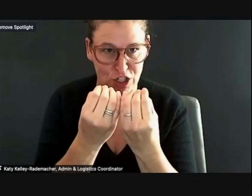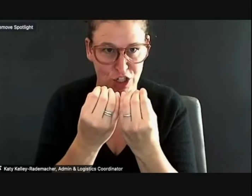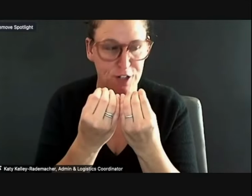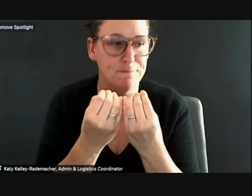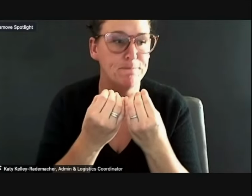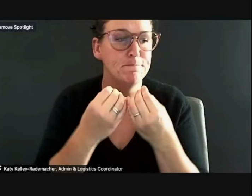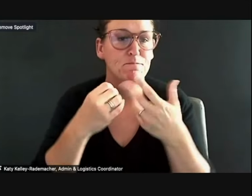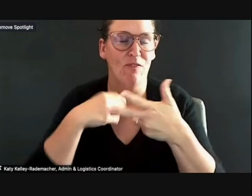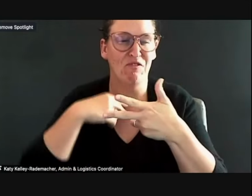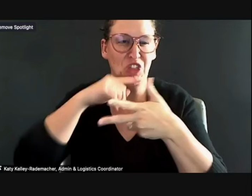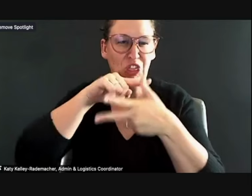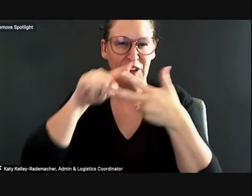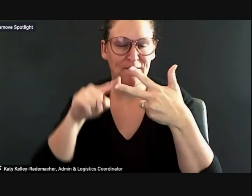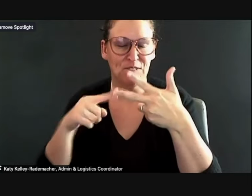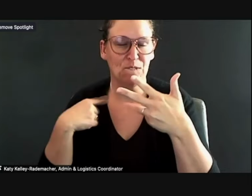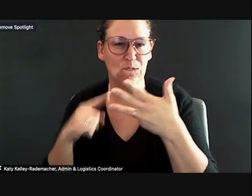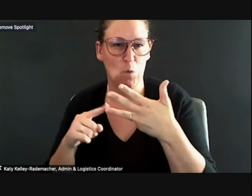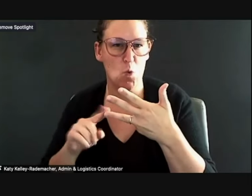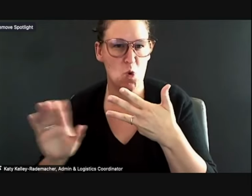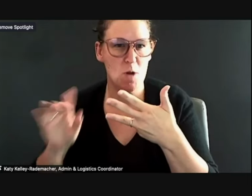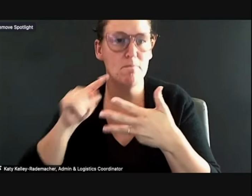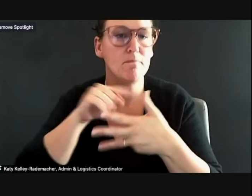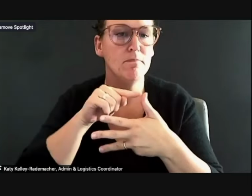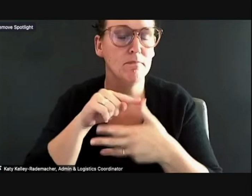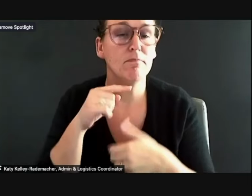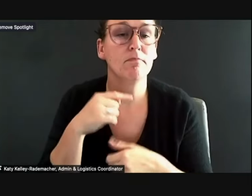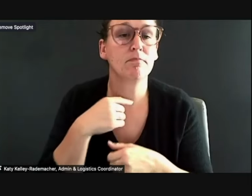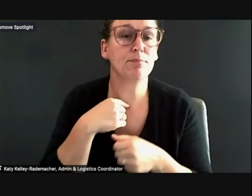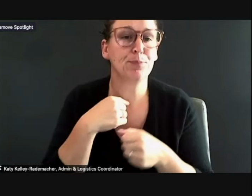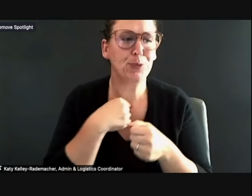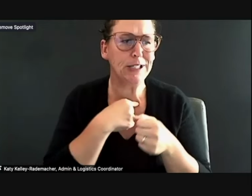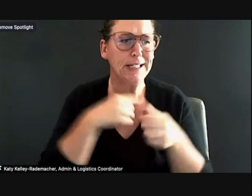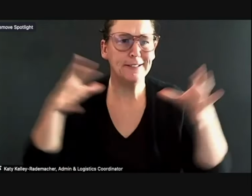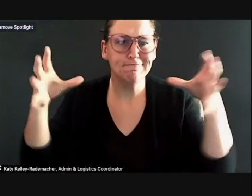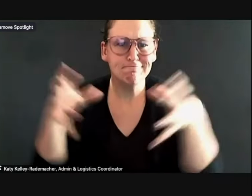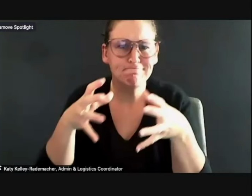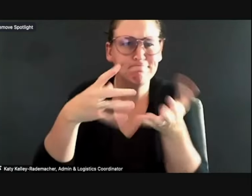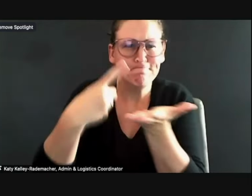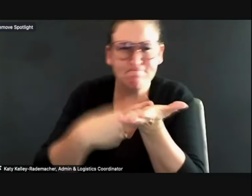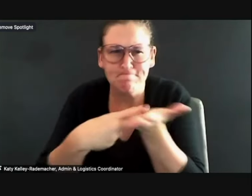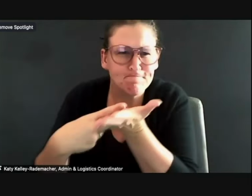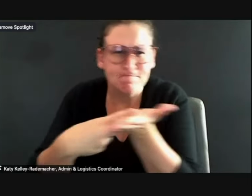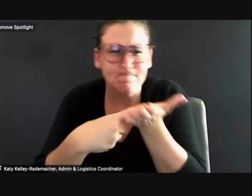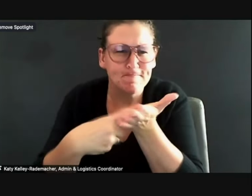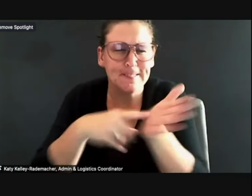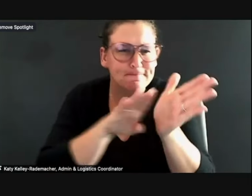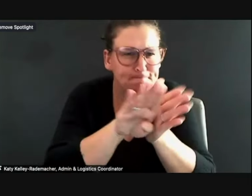are three activities to share. We discussed, developed, and implemented the